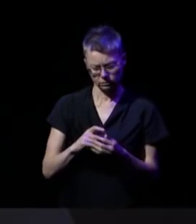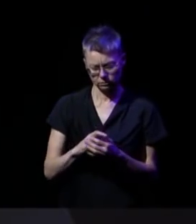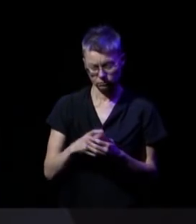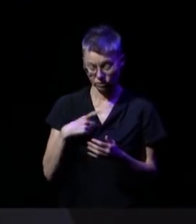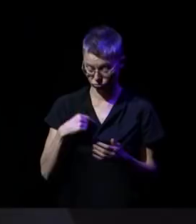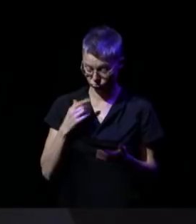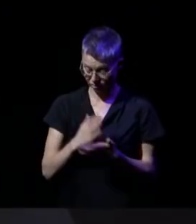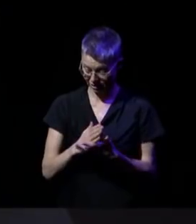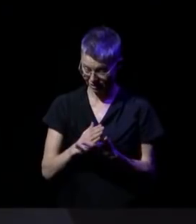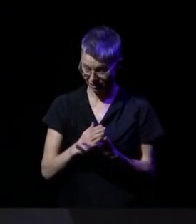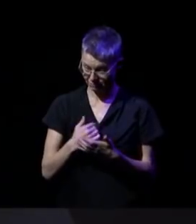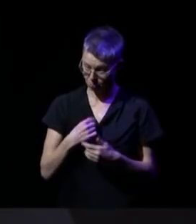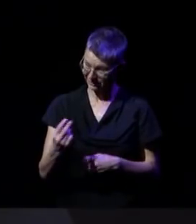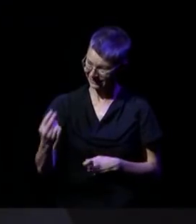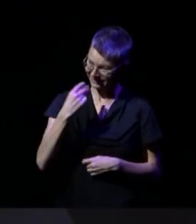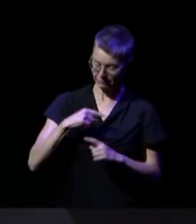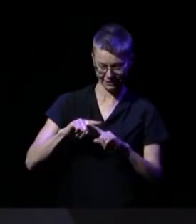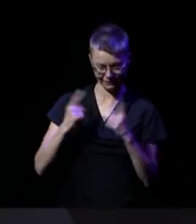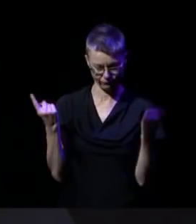with being seen differently, categorised differently